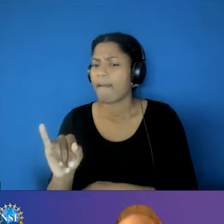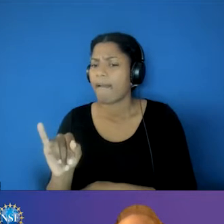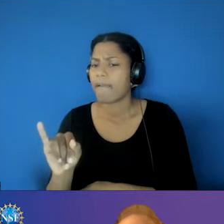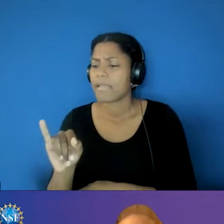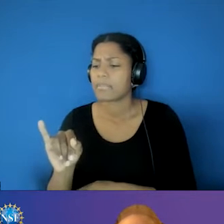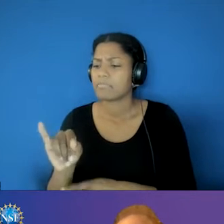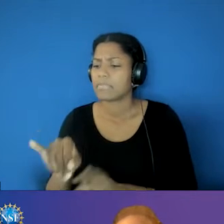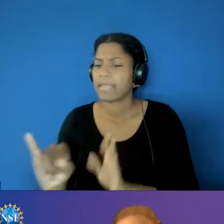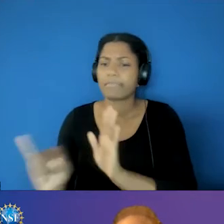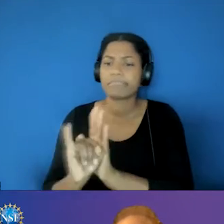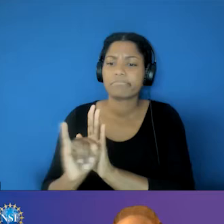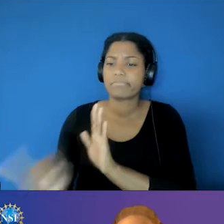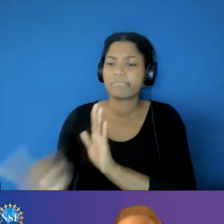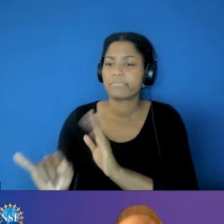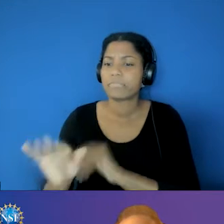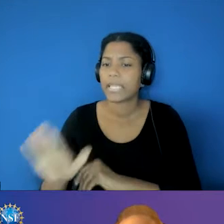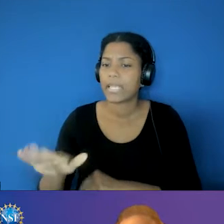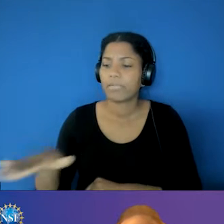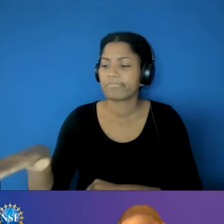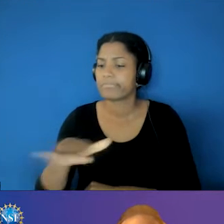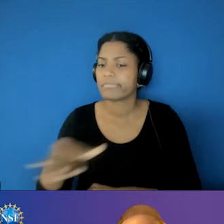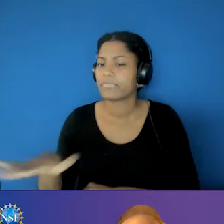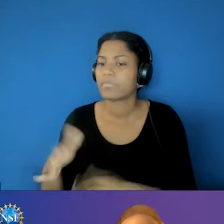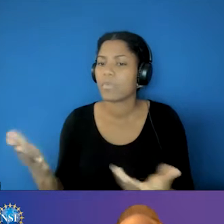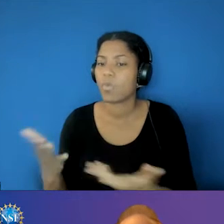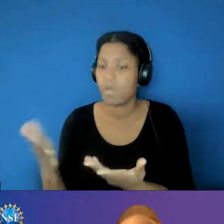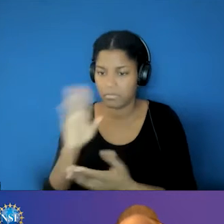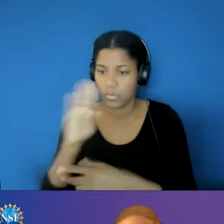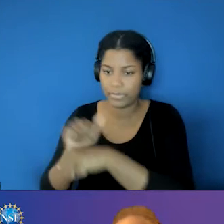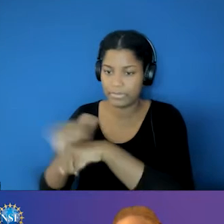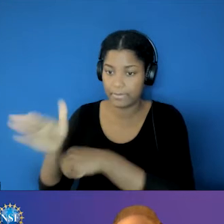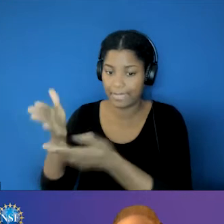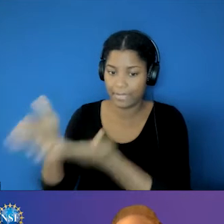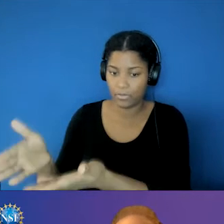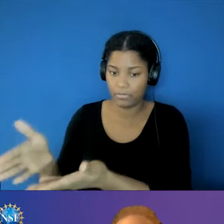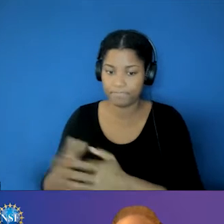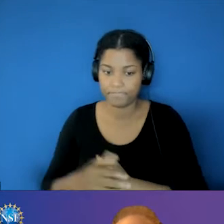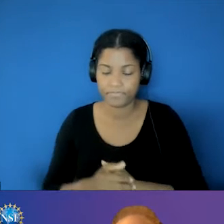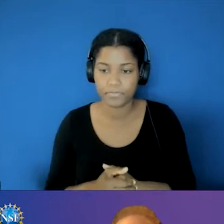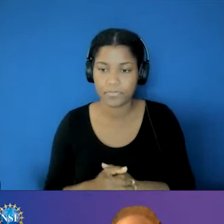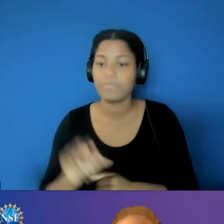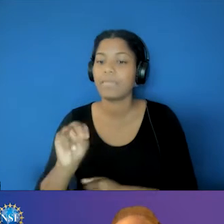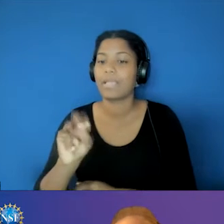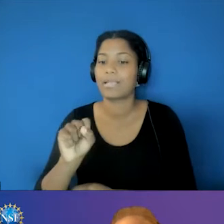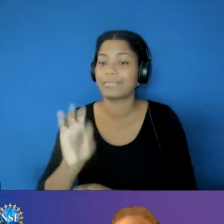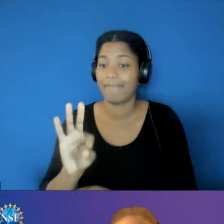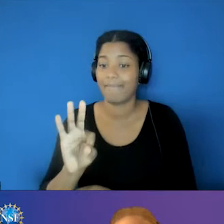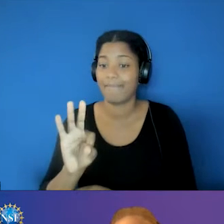that they are most relevant to be, reviewed. However, NSF reserves the right to place proposals in the,